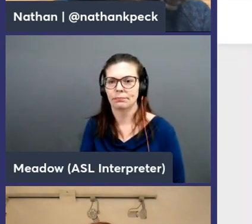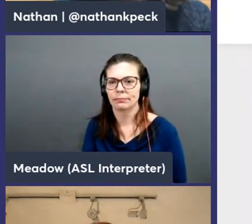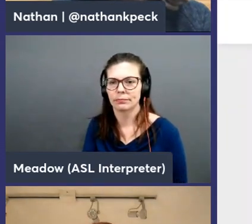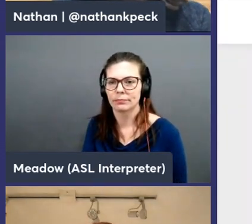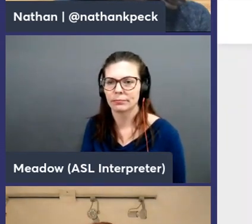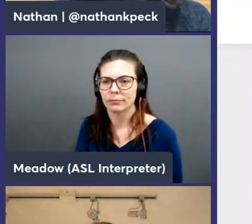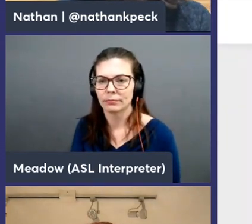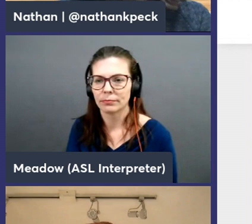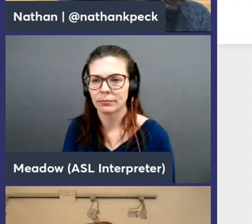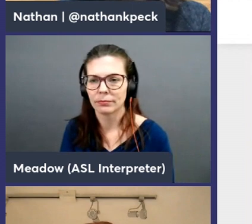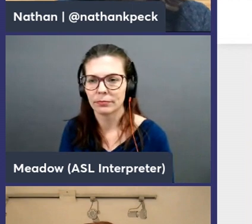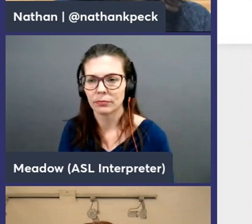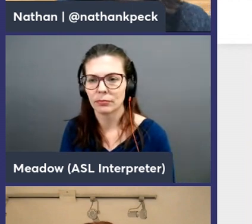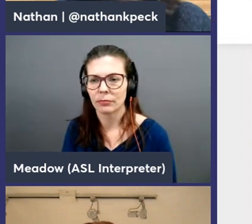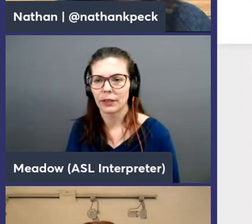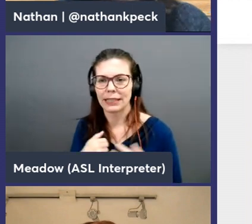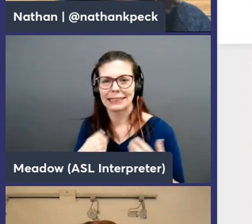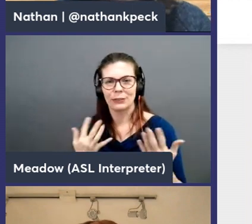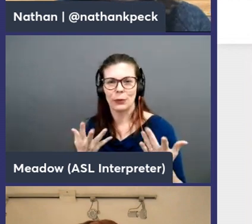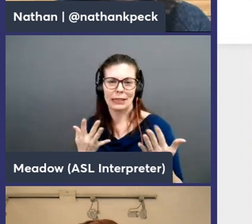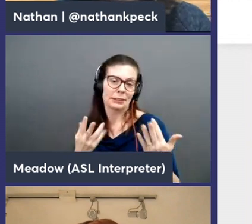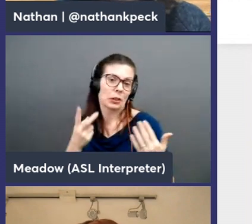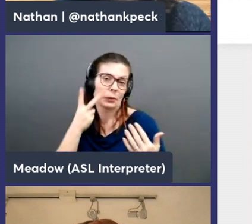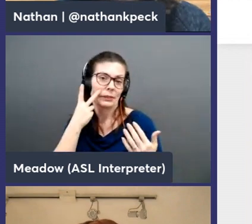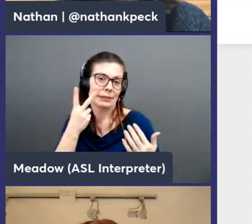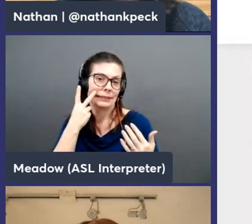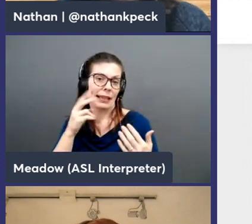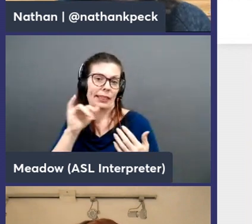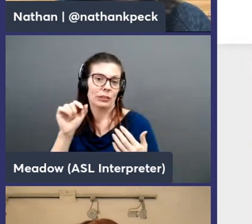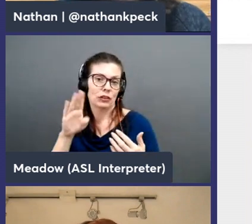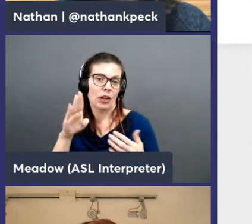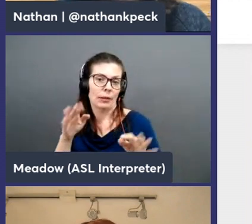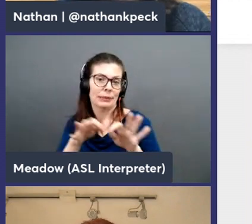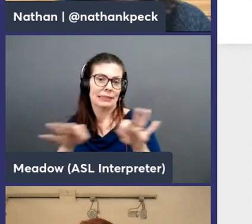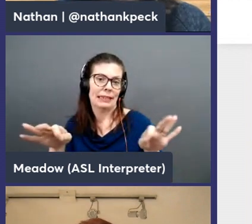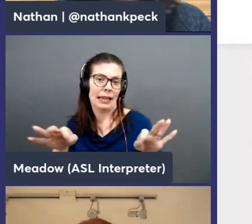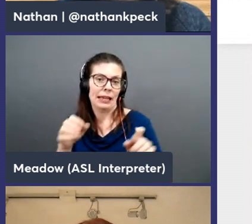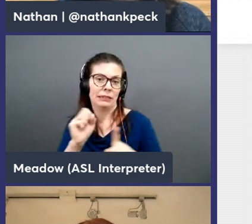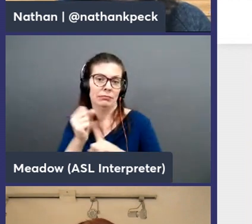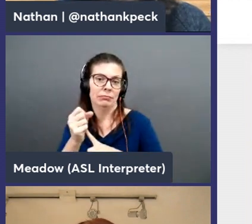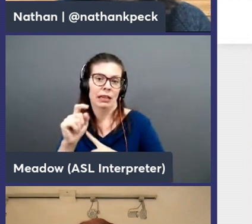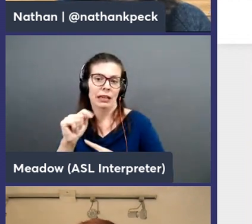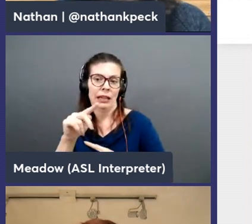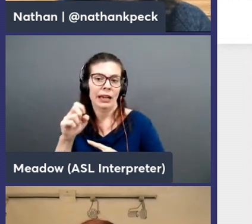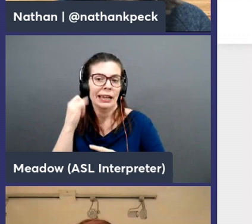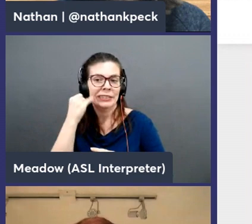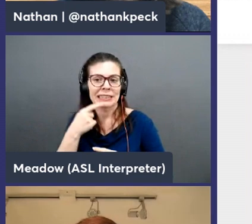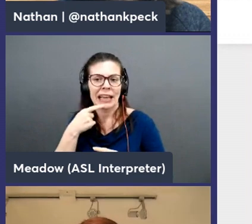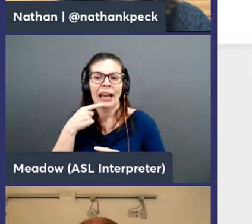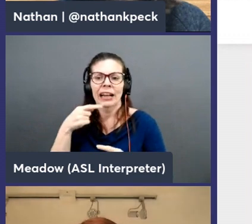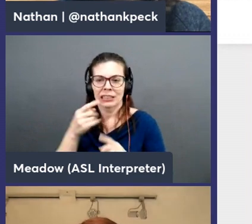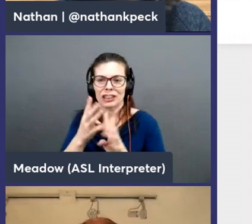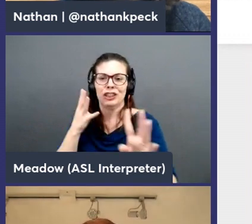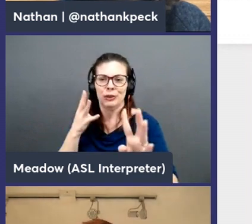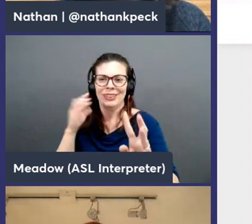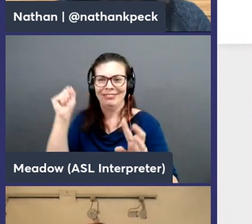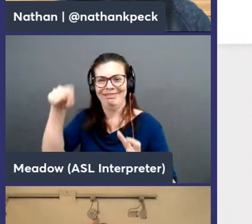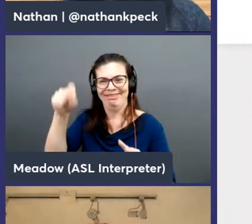and we shall wait to see what the job state is. If all goes well, it should say "queued," and it says "queued," so!